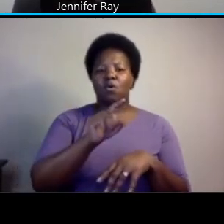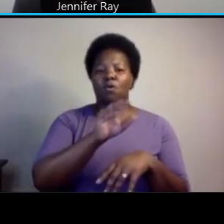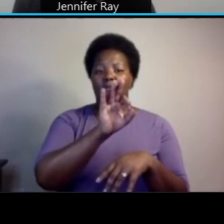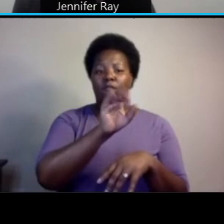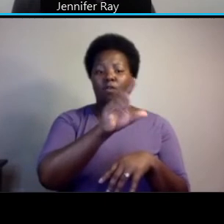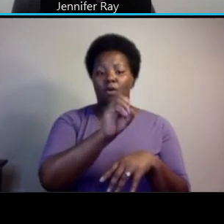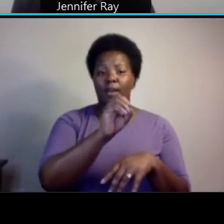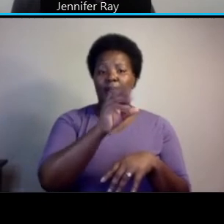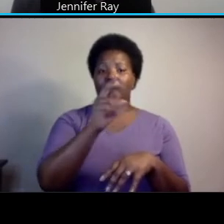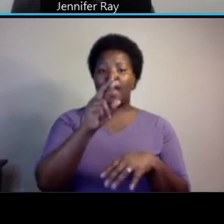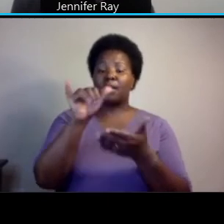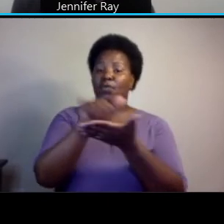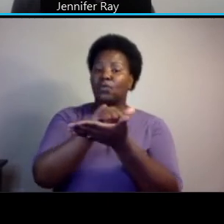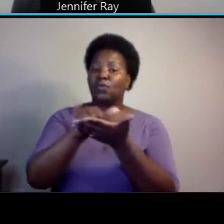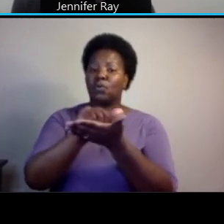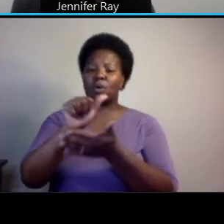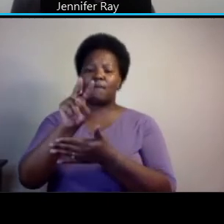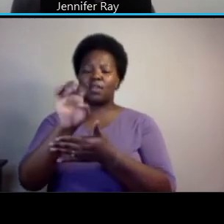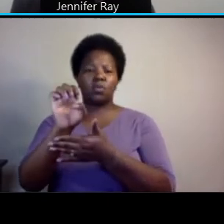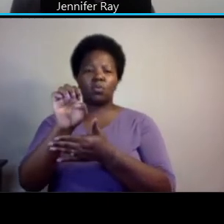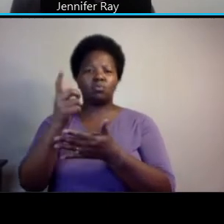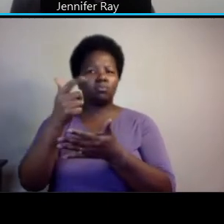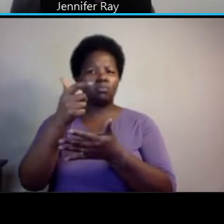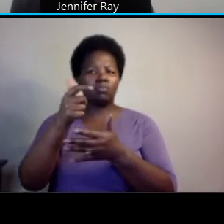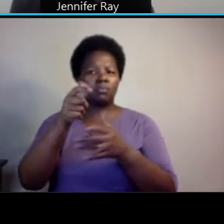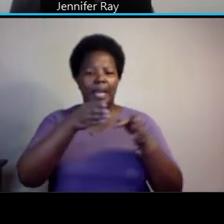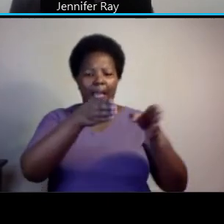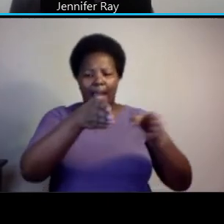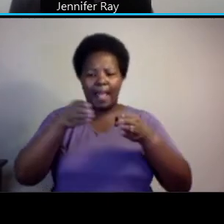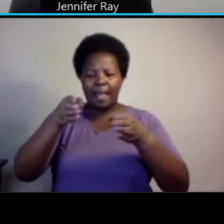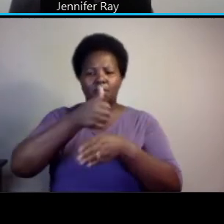i can't answer that jennifer um and the traveling widths will be 11 feet